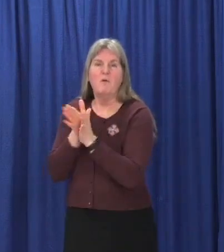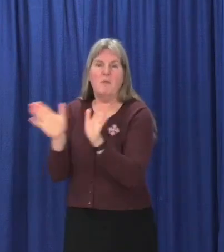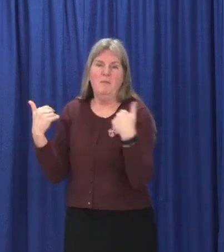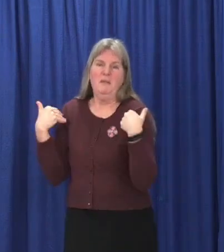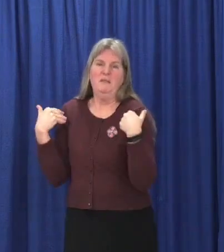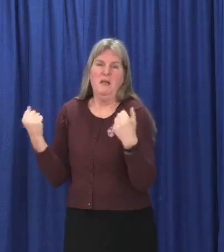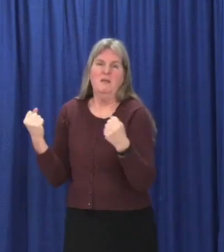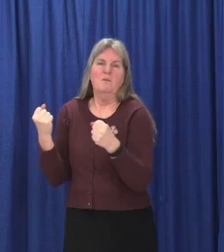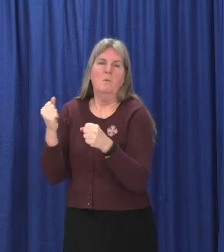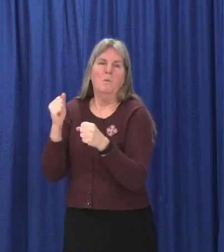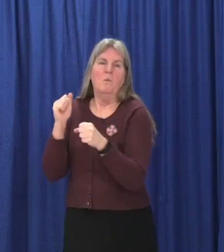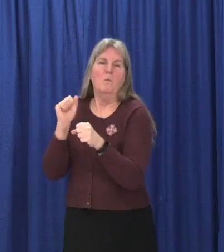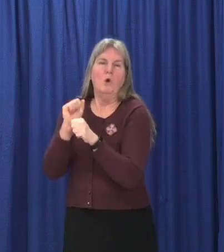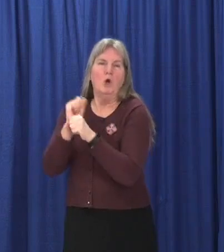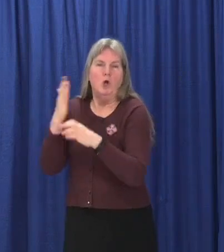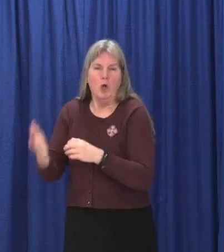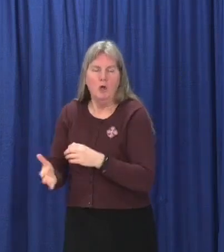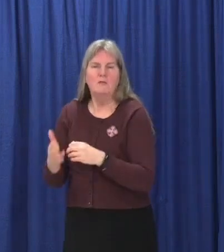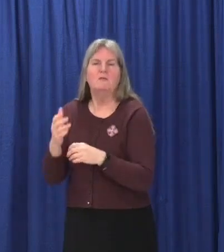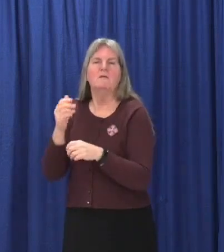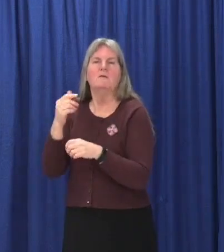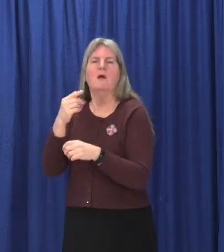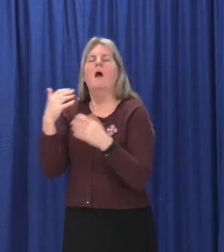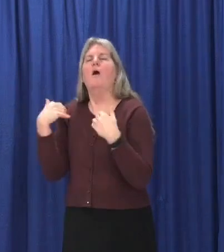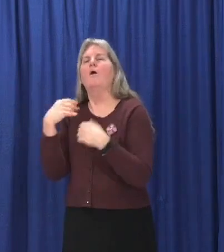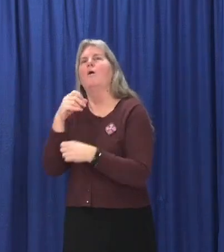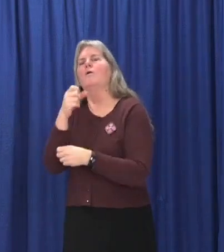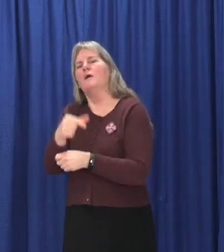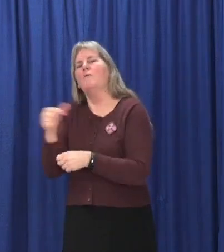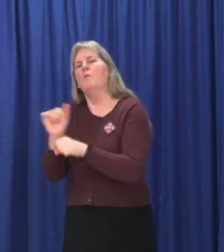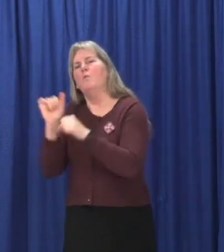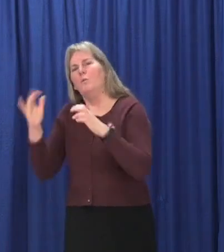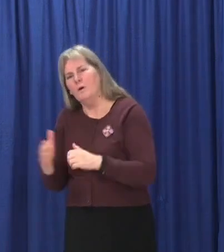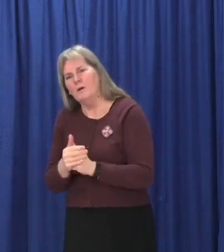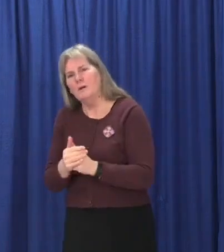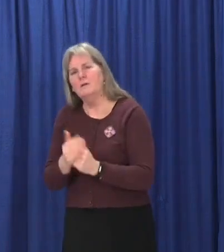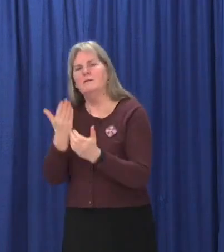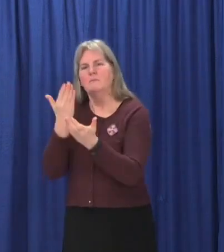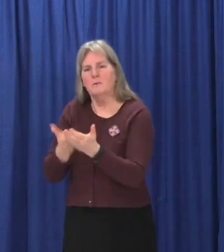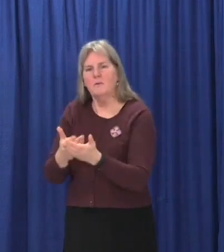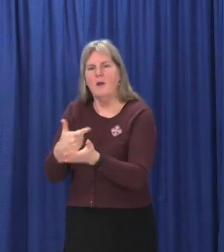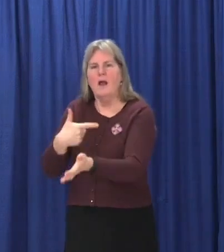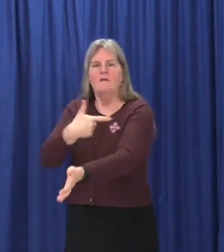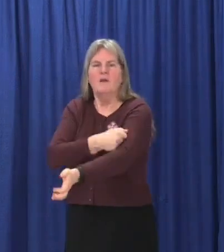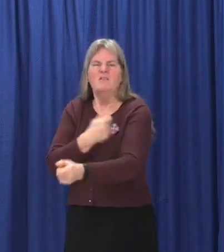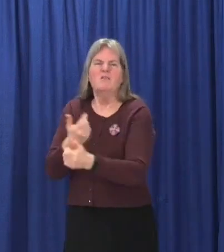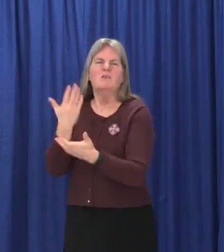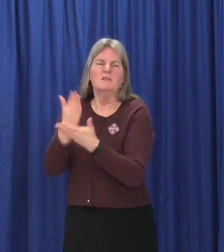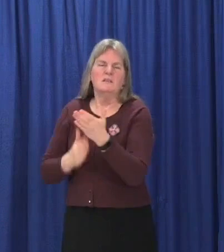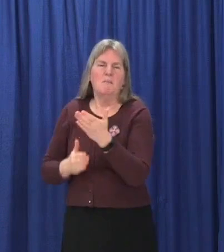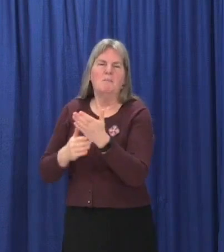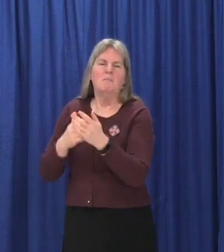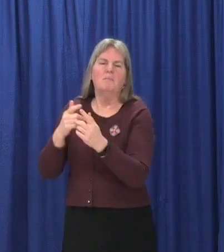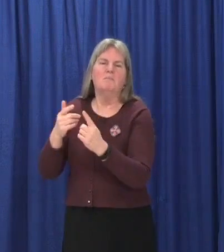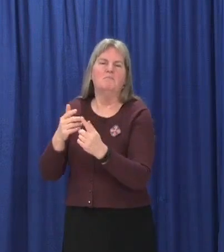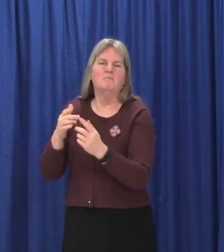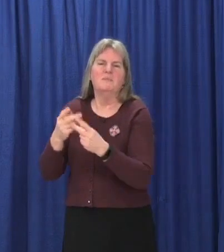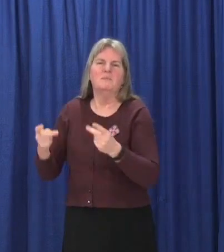volunteers and contractors and the requirement to show proof of vaccination to access designated sites.